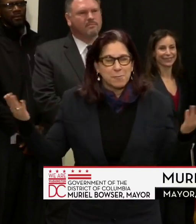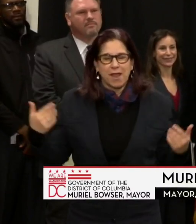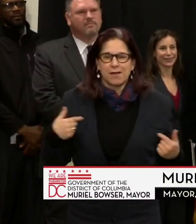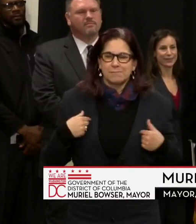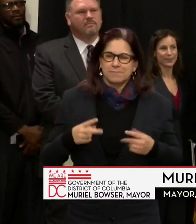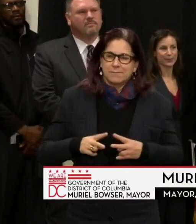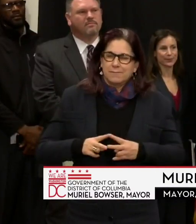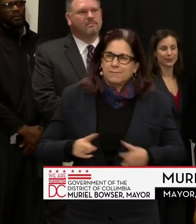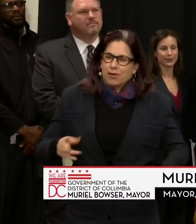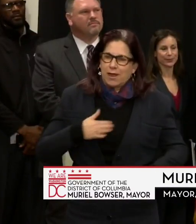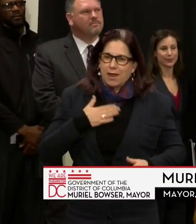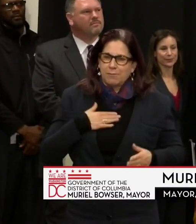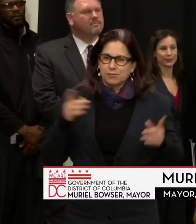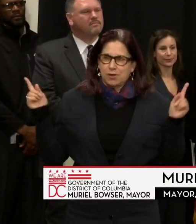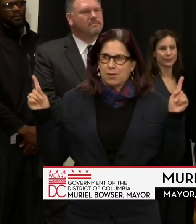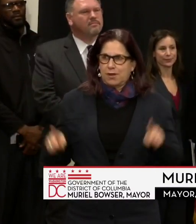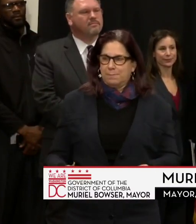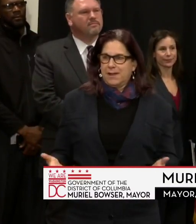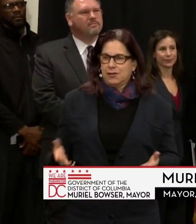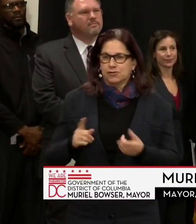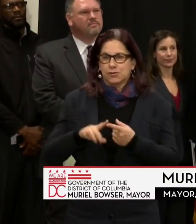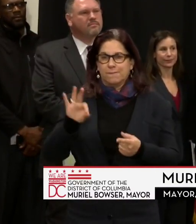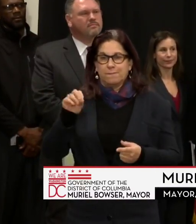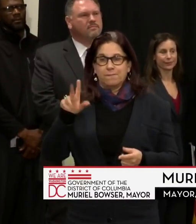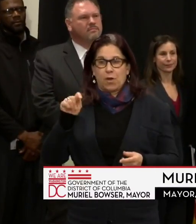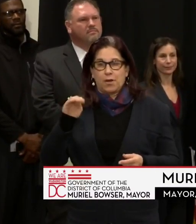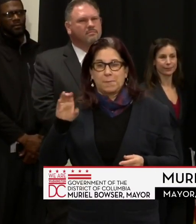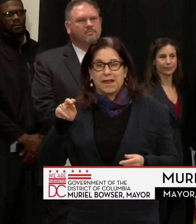MCNAIR AND I WANT TO THANK THE MAJOR GENERAL AND ALL OF HIS